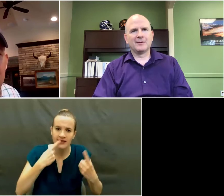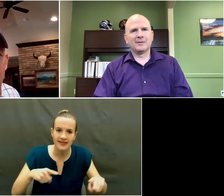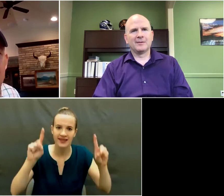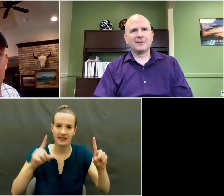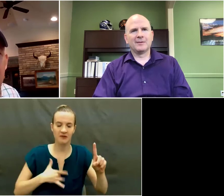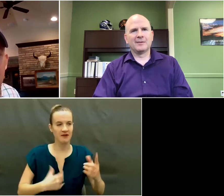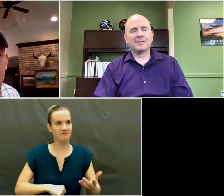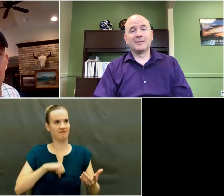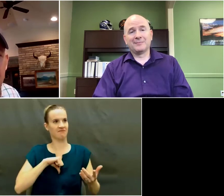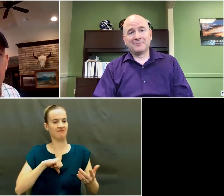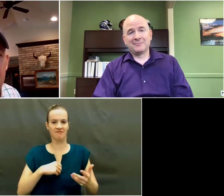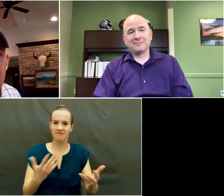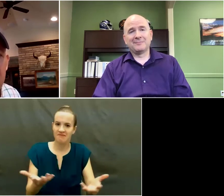folks in Idaho who are deaf and hard of hearing?